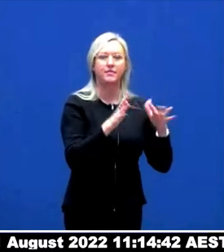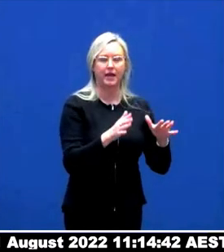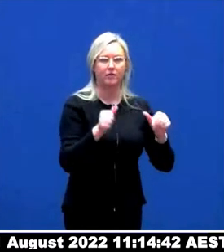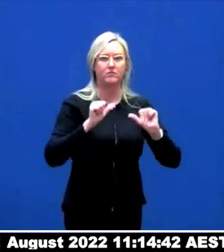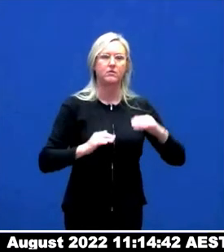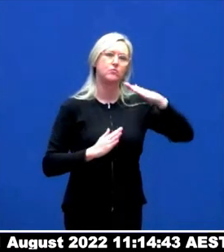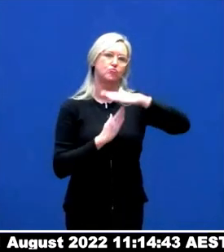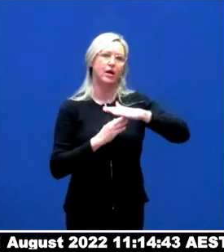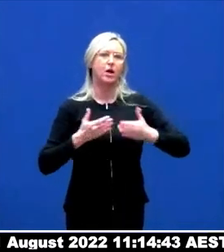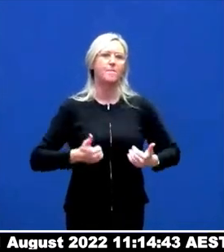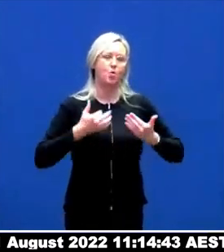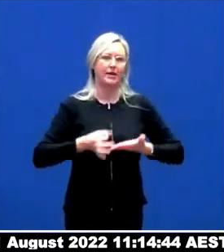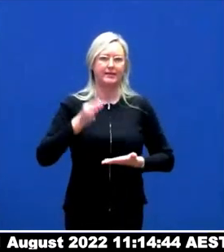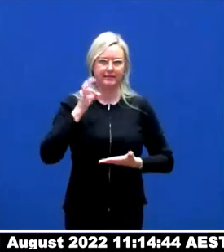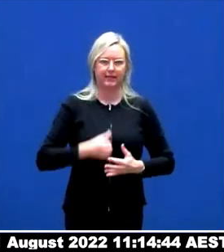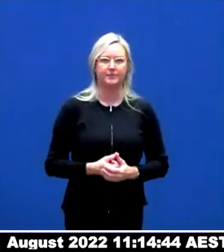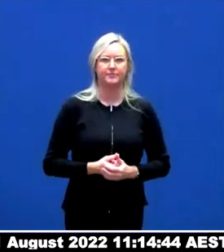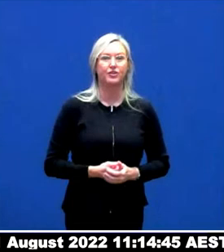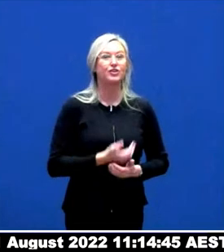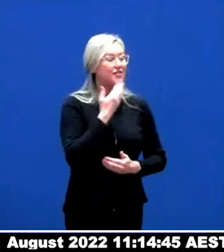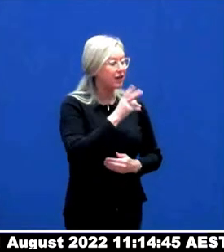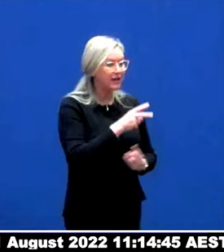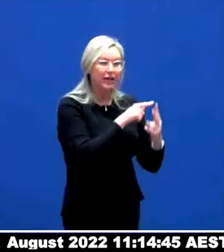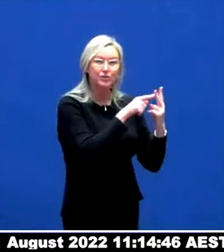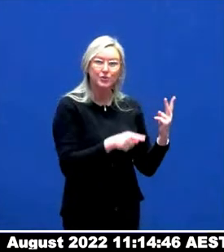Thank you again, Ms Mitchell and Mr Flavel for coming to the Commission and